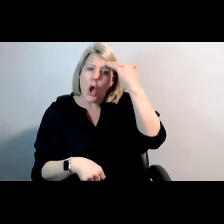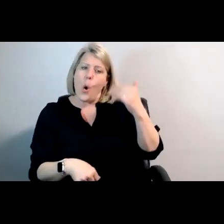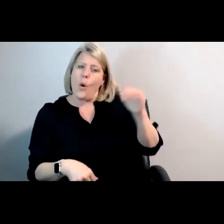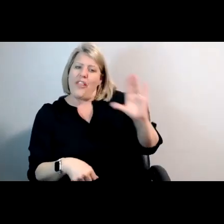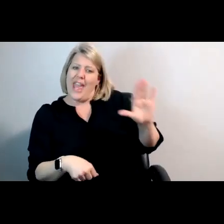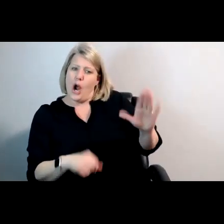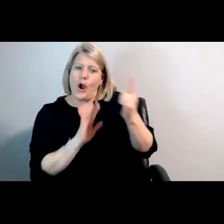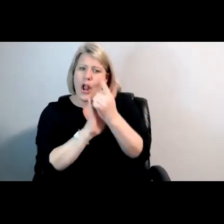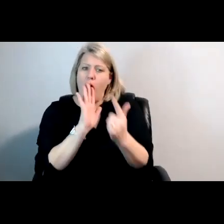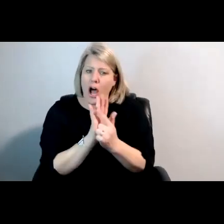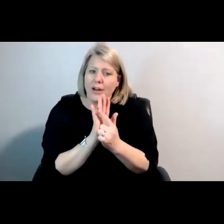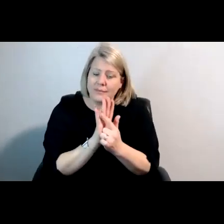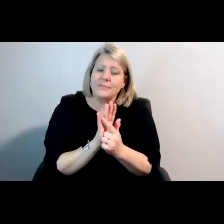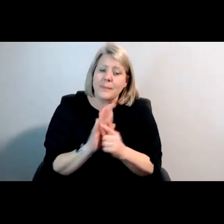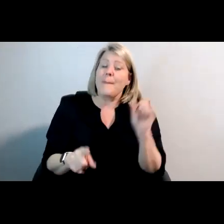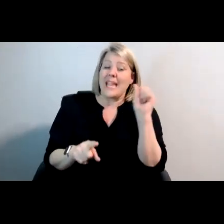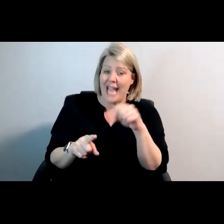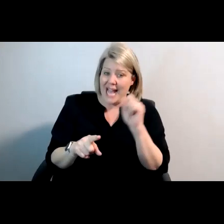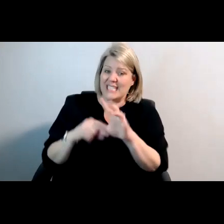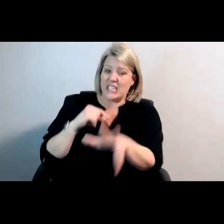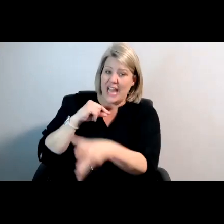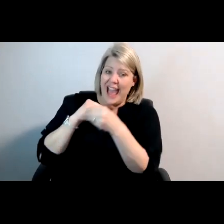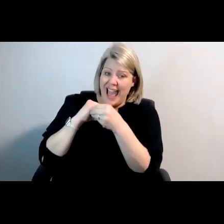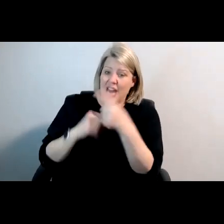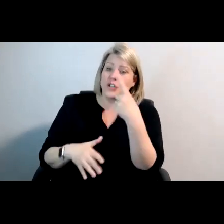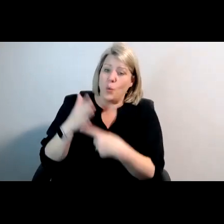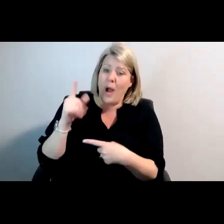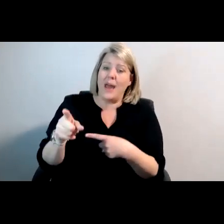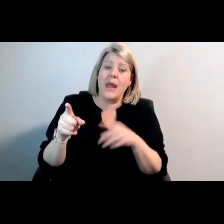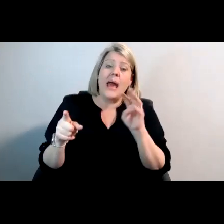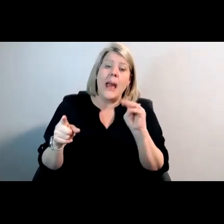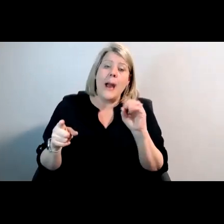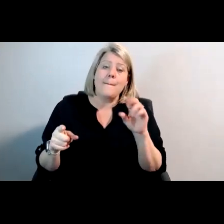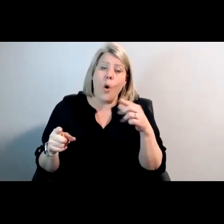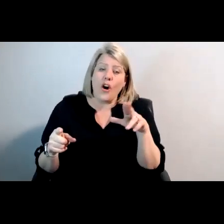[Tina] Yeah, and I would just add to what Morgan said which is absolutely right on target,